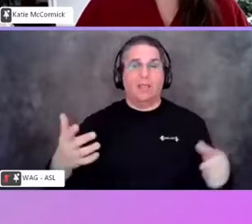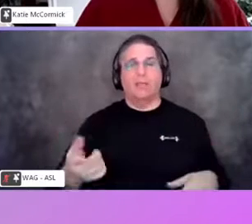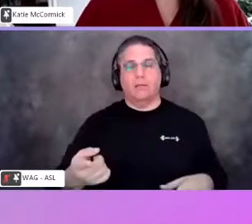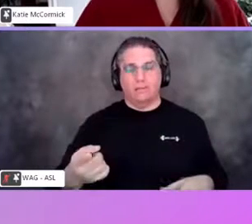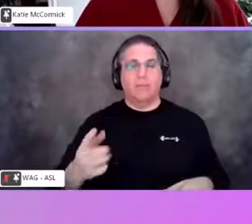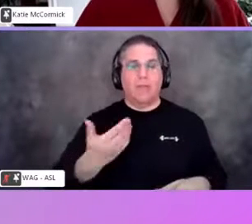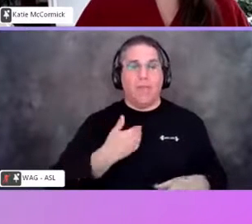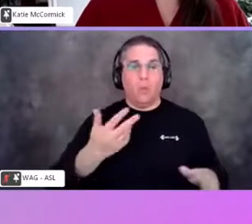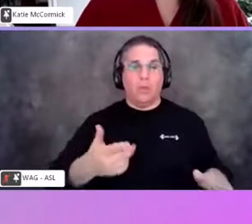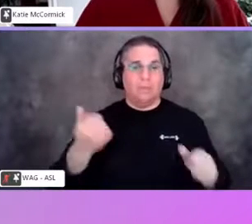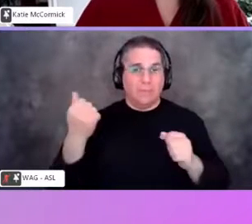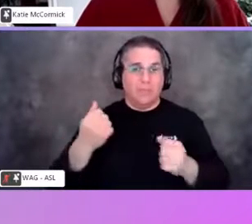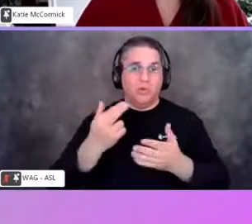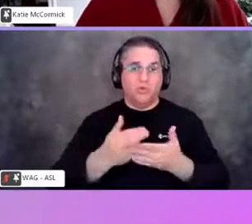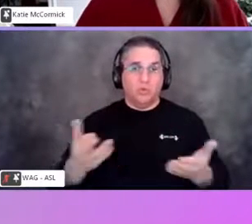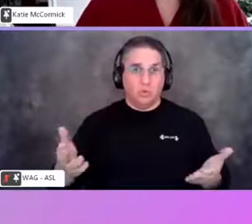product lifecycle